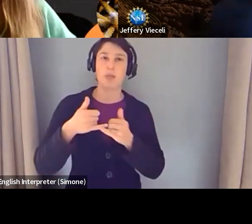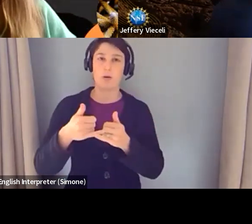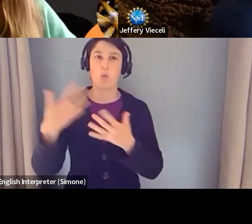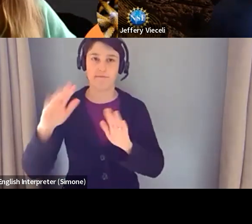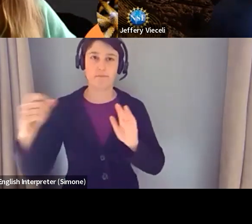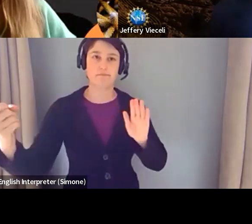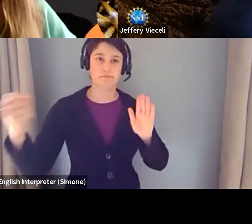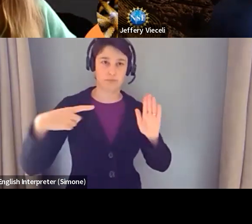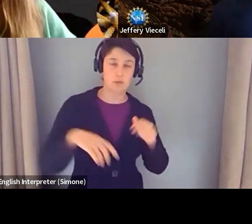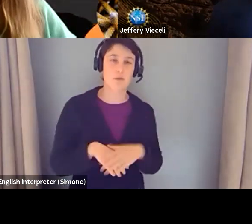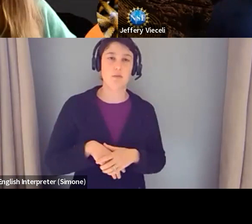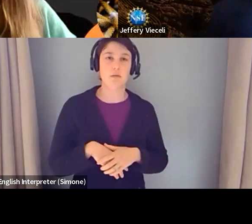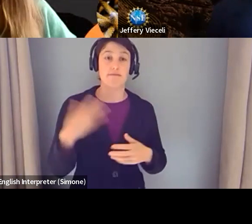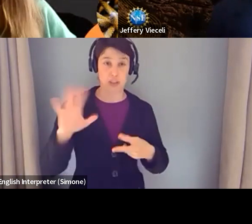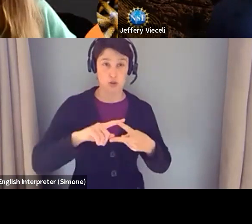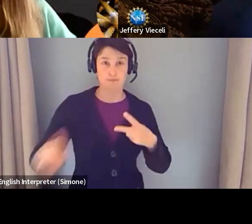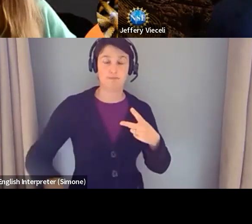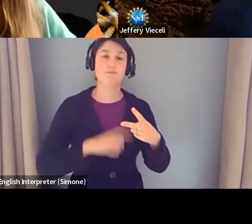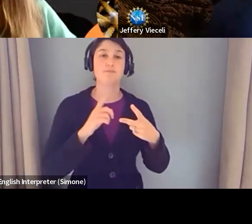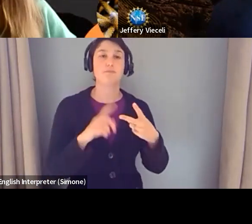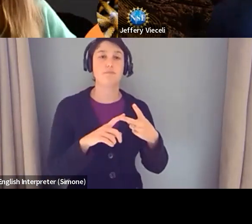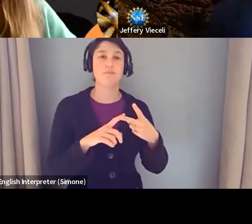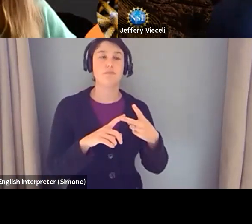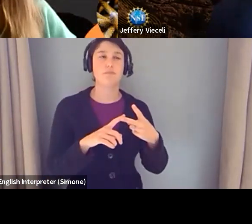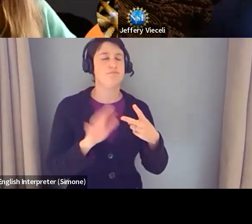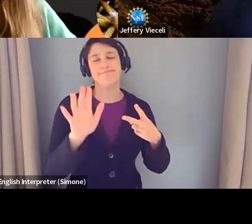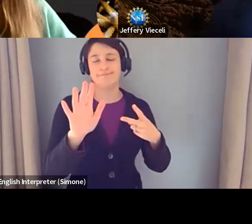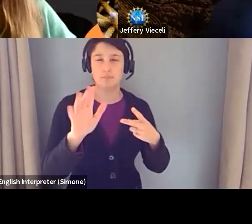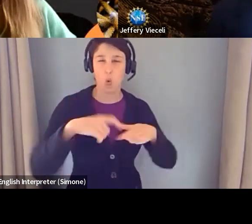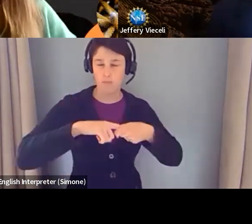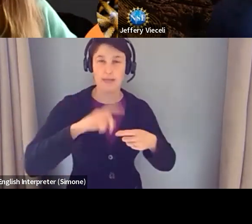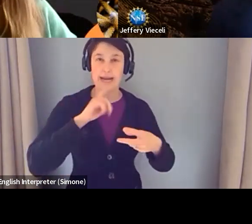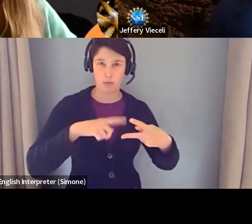And then what -- and then -- well let me answer that first, and then talk about --